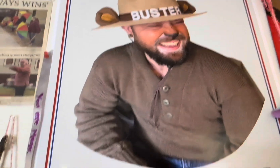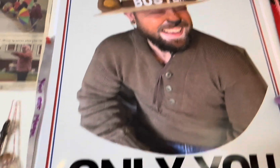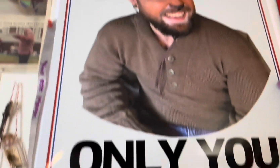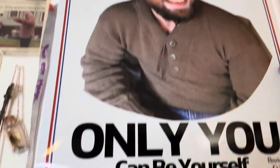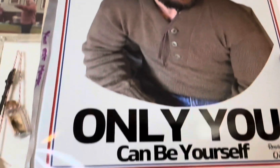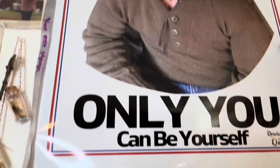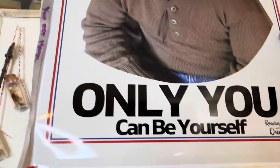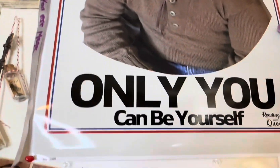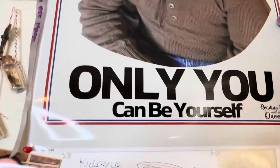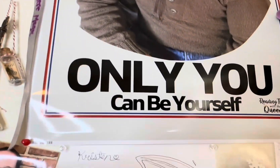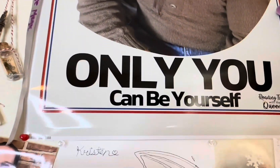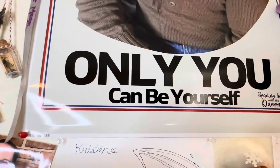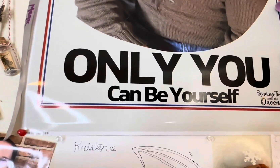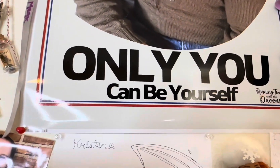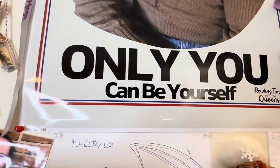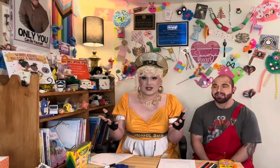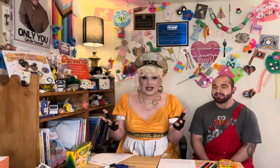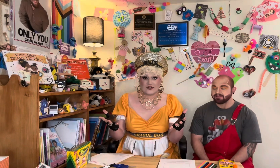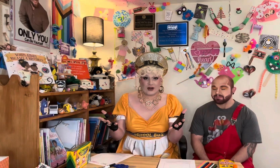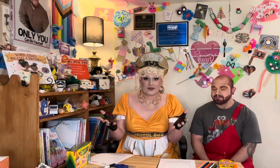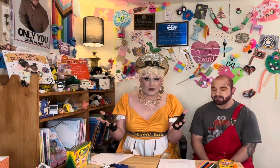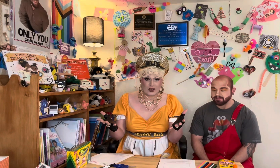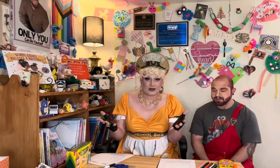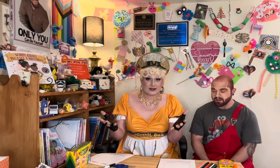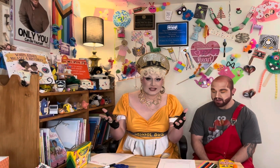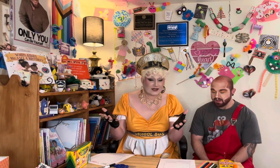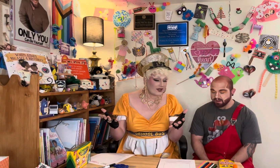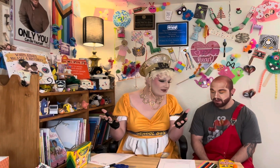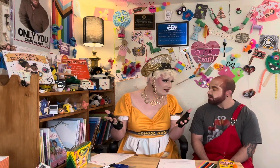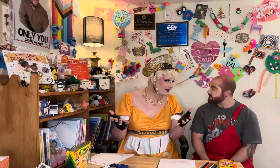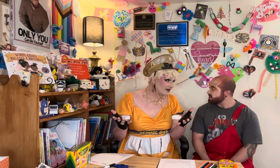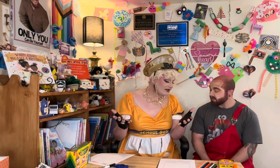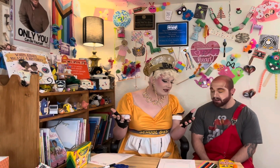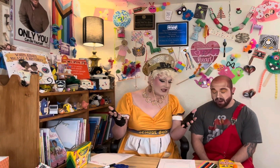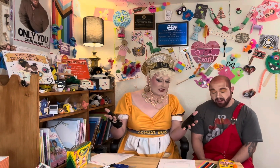going to be doing a coloring page today for Craft Corner! Does that sound fun? BUSTER: That sounds fun. I like